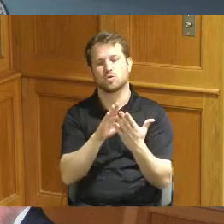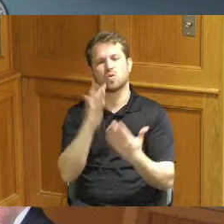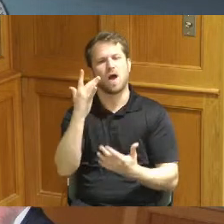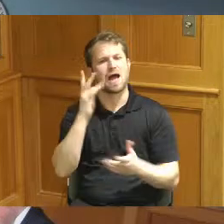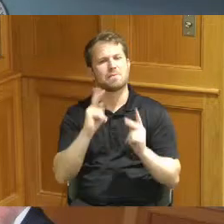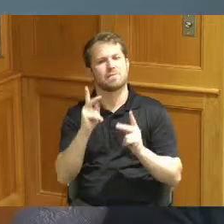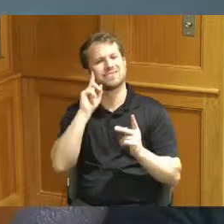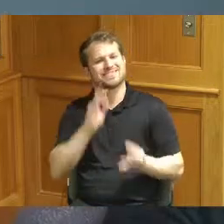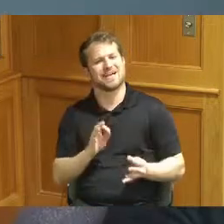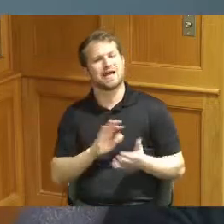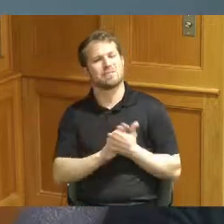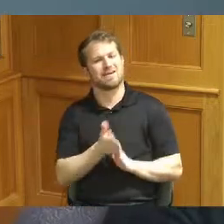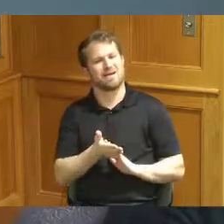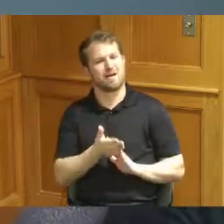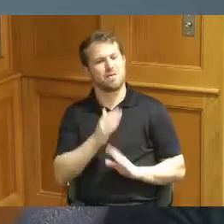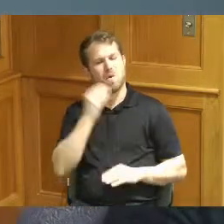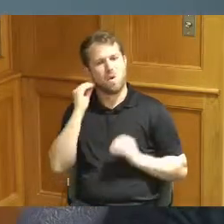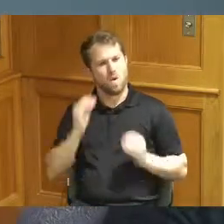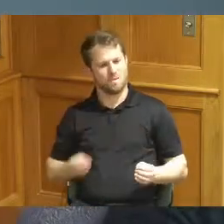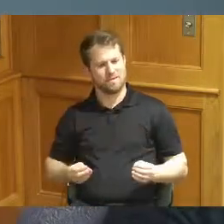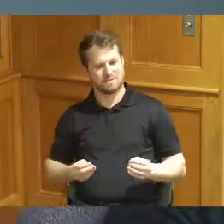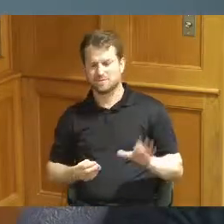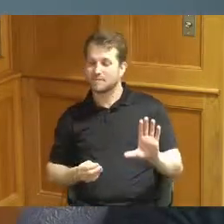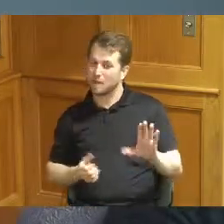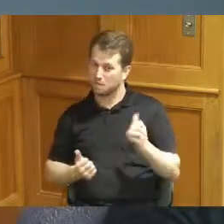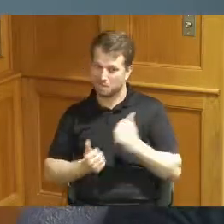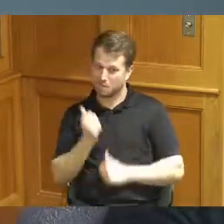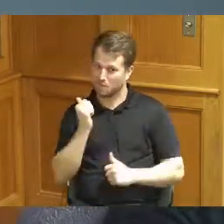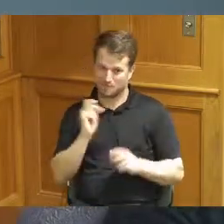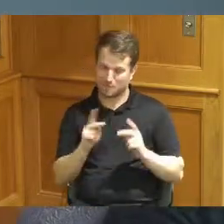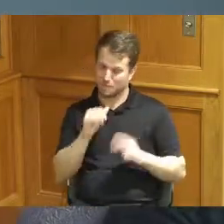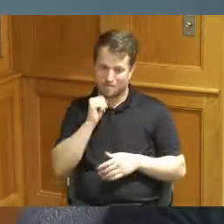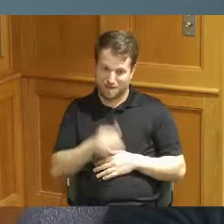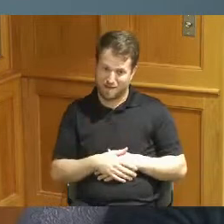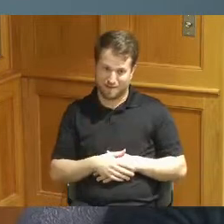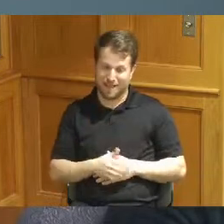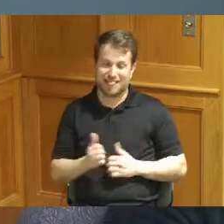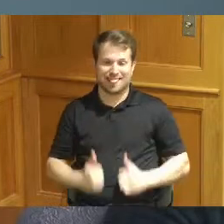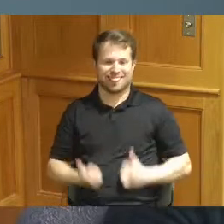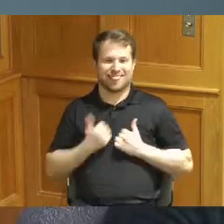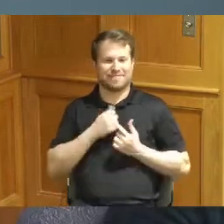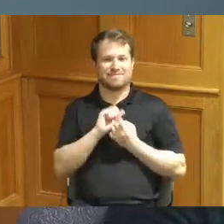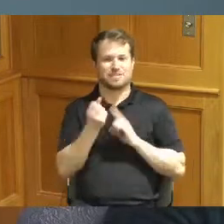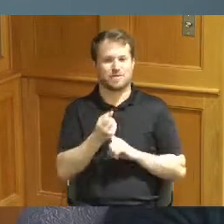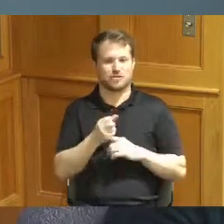that do not choose to be homeless issues of life have made them homeless so people that